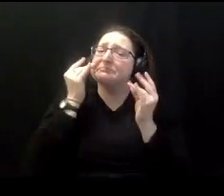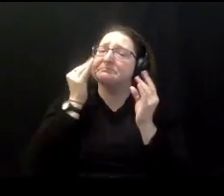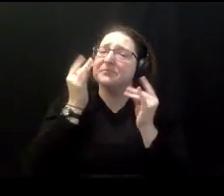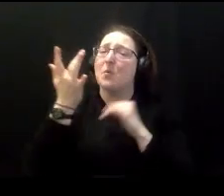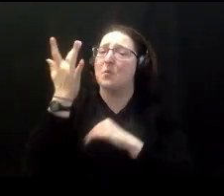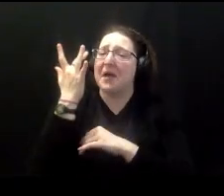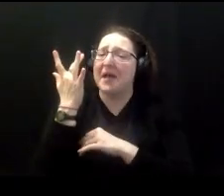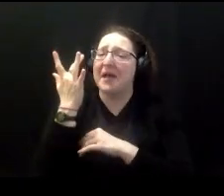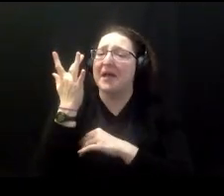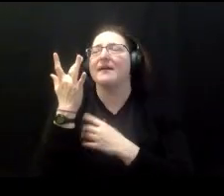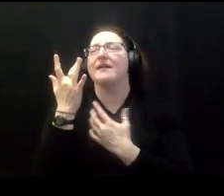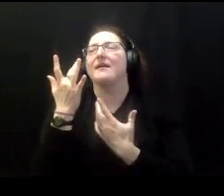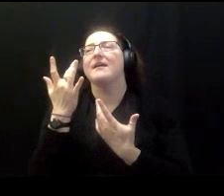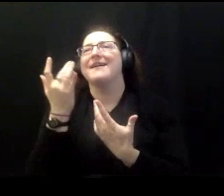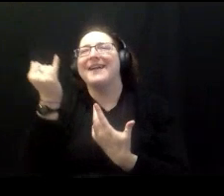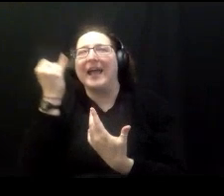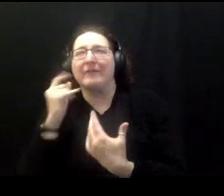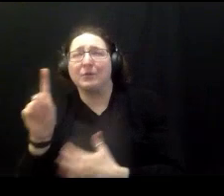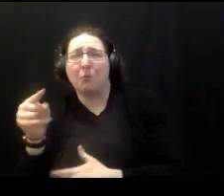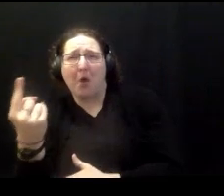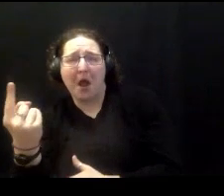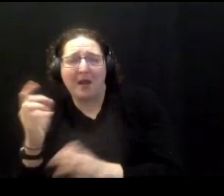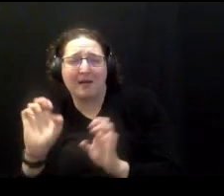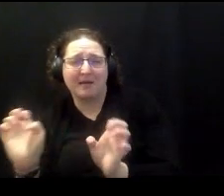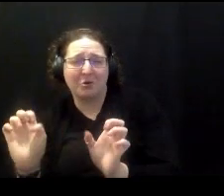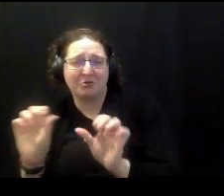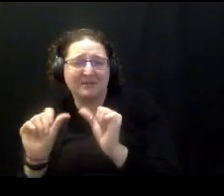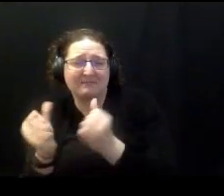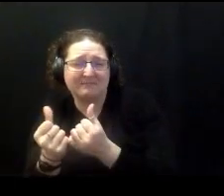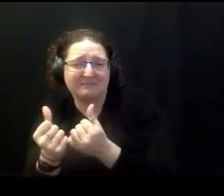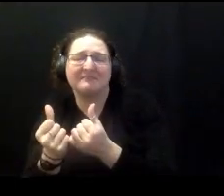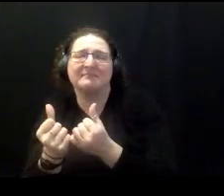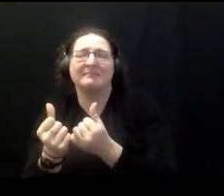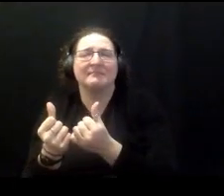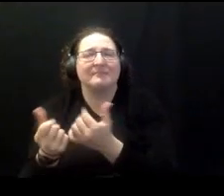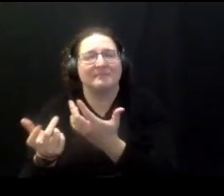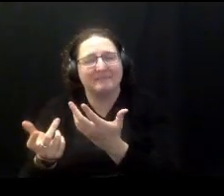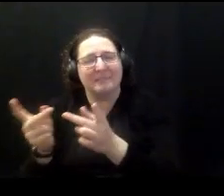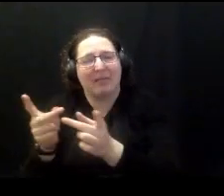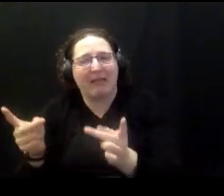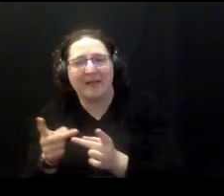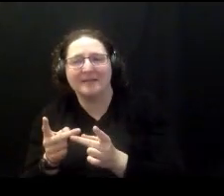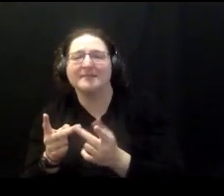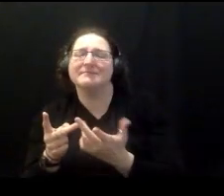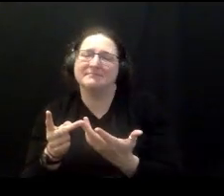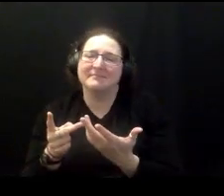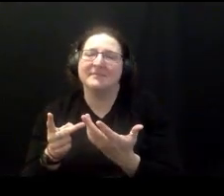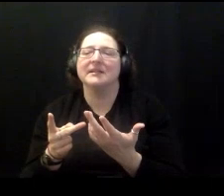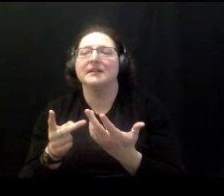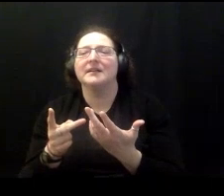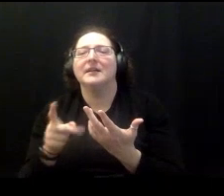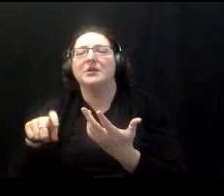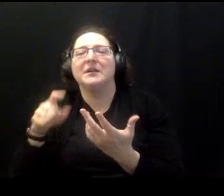You can imagine the cascading impacts that might occur if, for instance, one of our more critical facilities